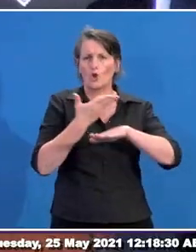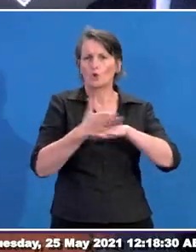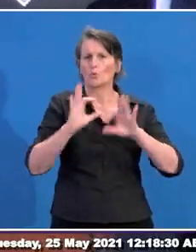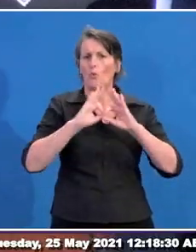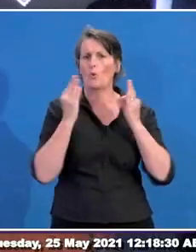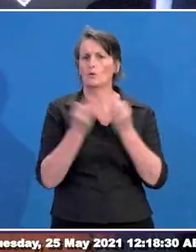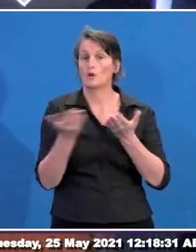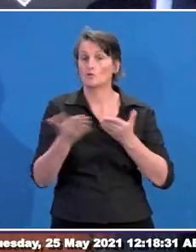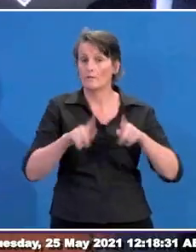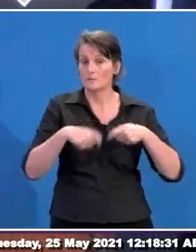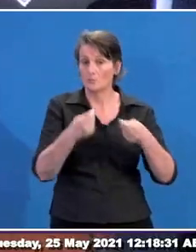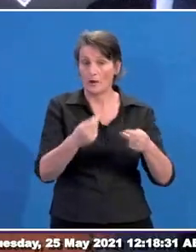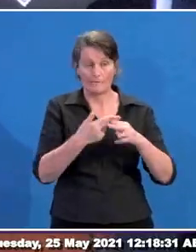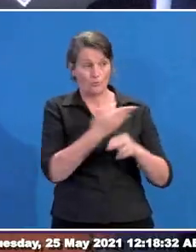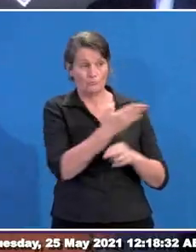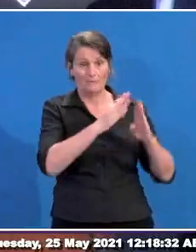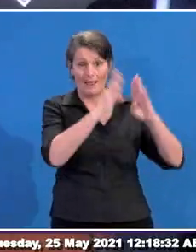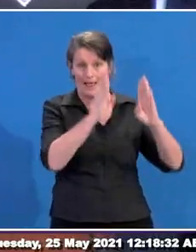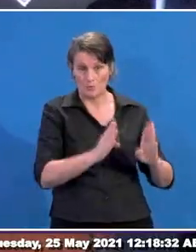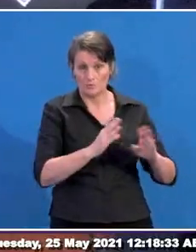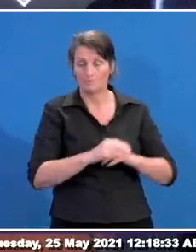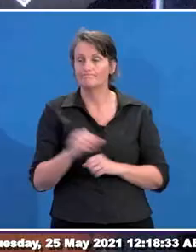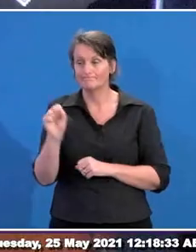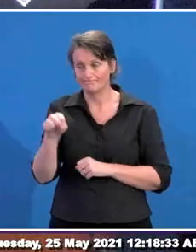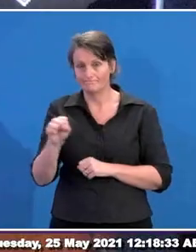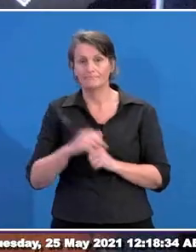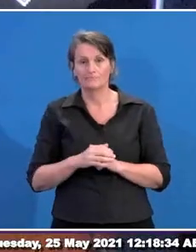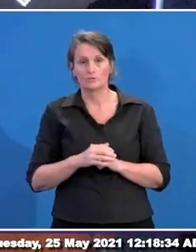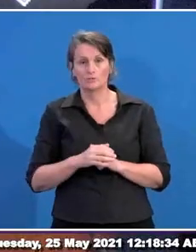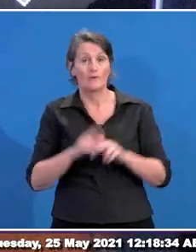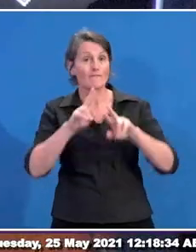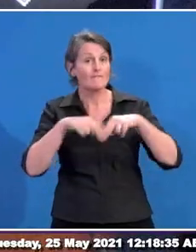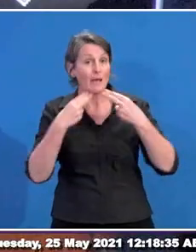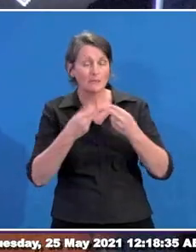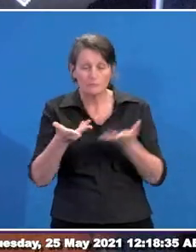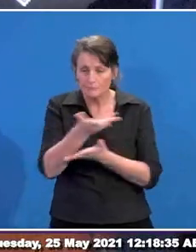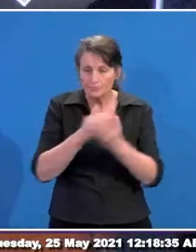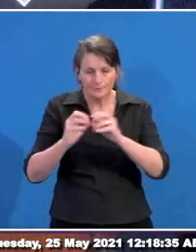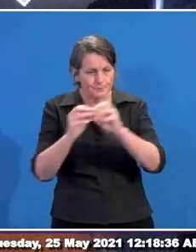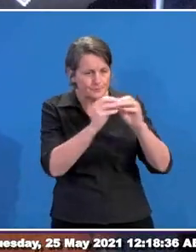And there was some negotiation which resulted in Sunnyfield Disability Services